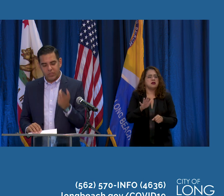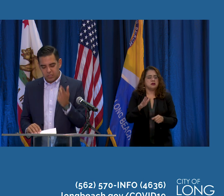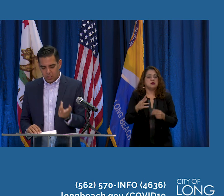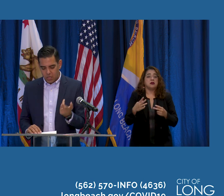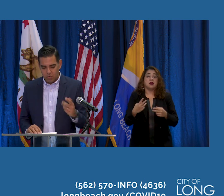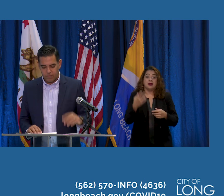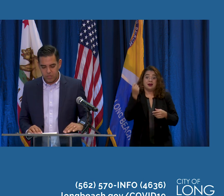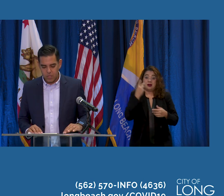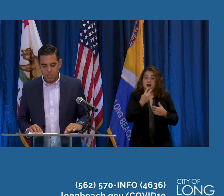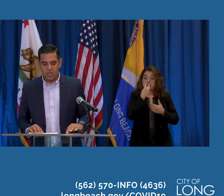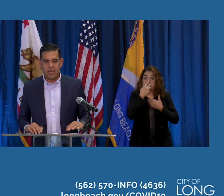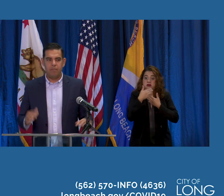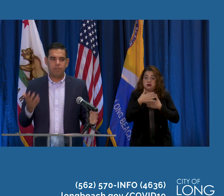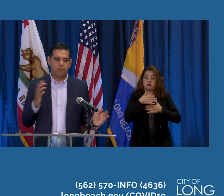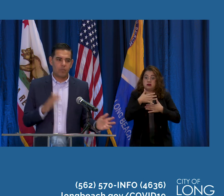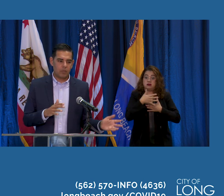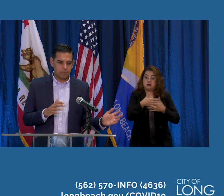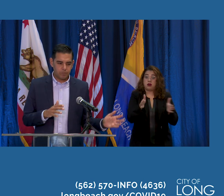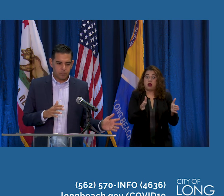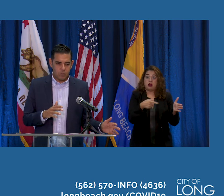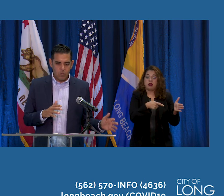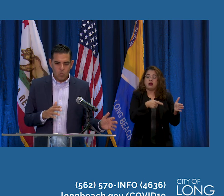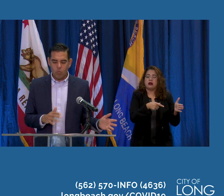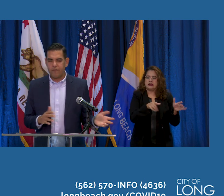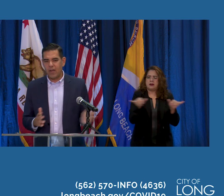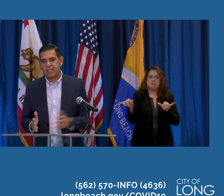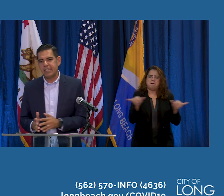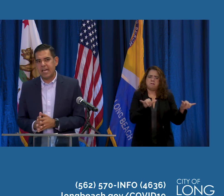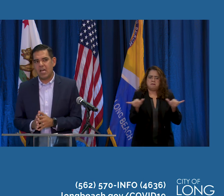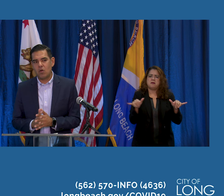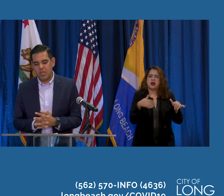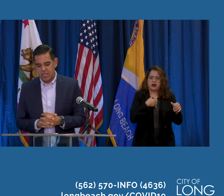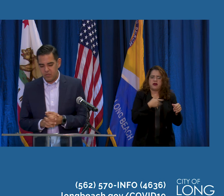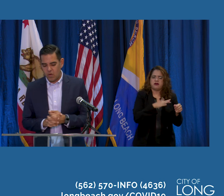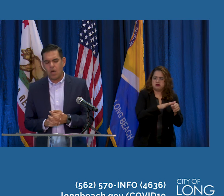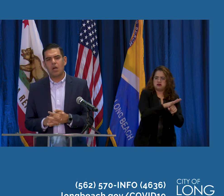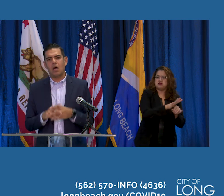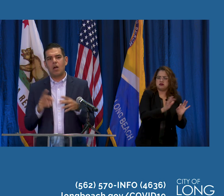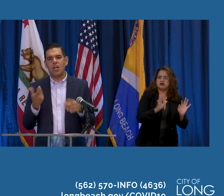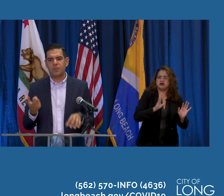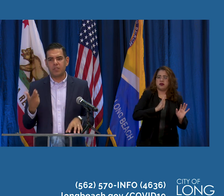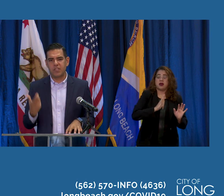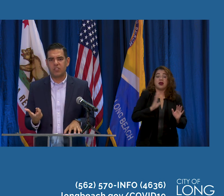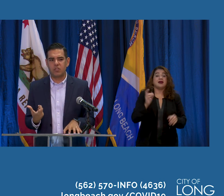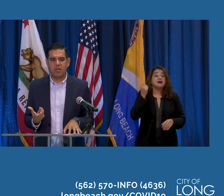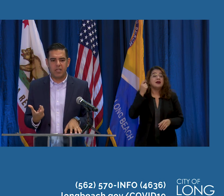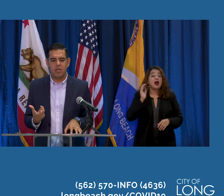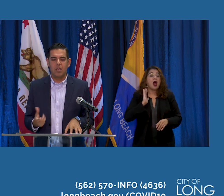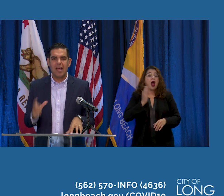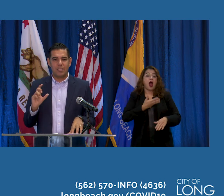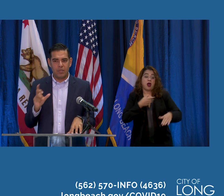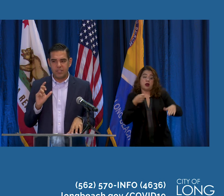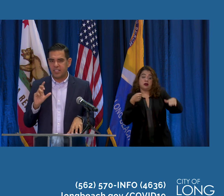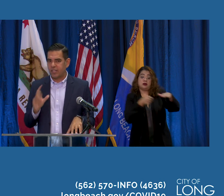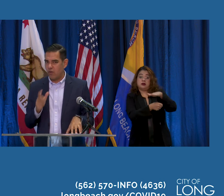One thing to note, what we're finding now, is our hospitalization rate as it relates